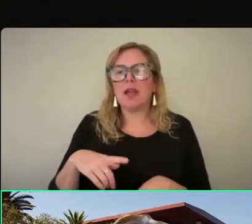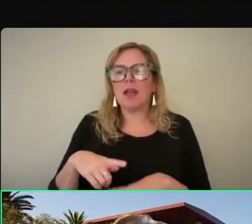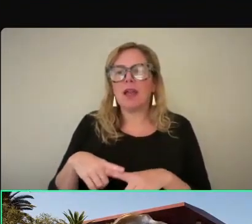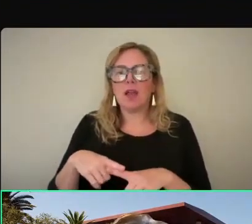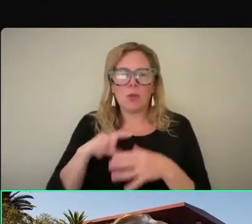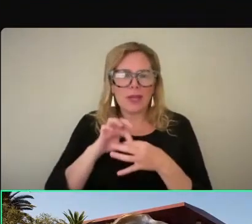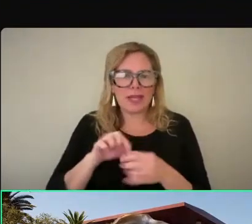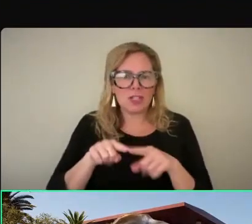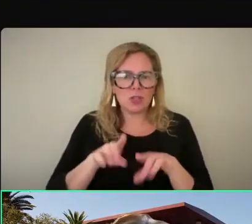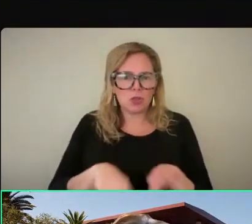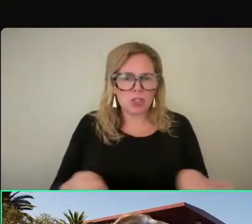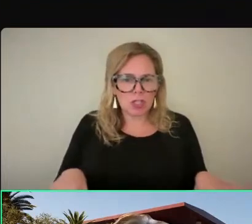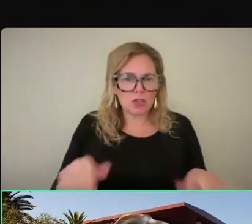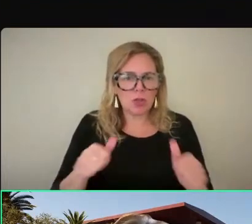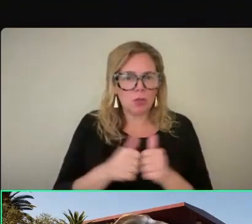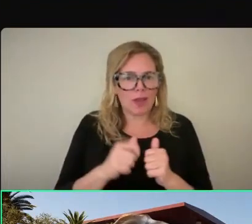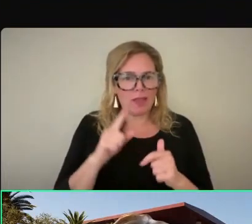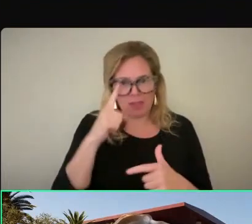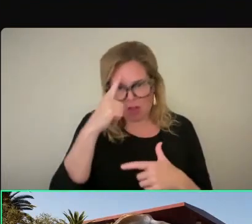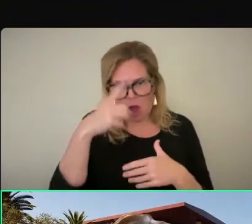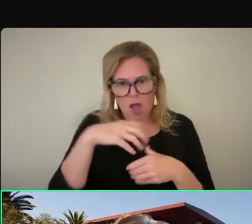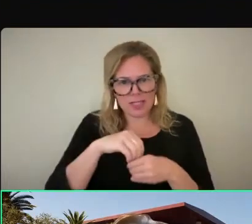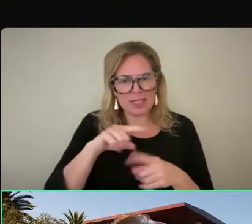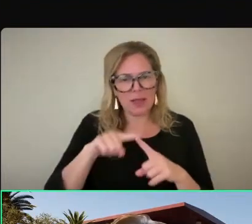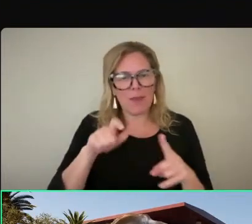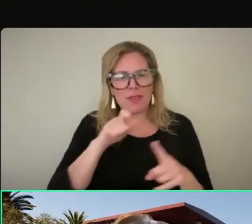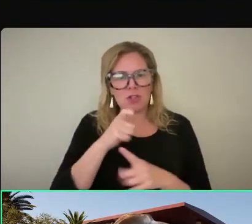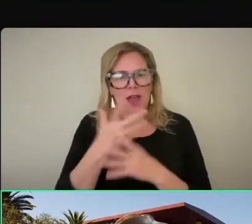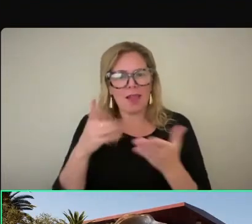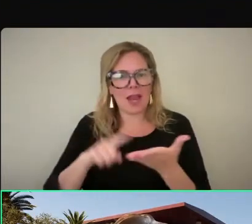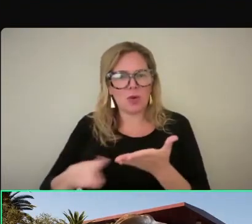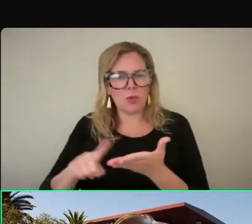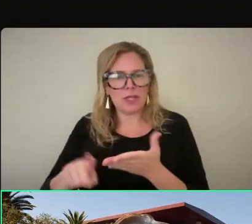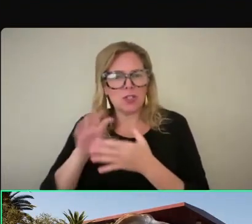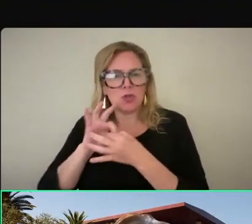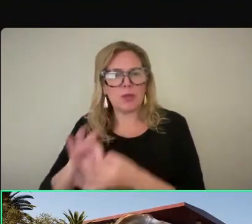healthcare for the most part. There's one study in Canada that does look at primary healthcare,